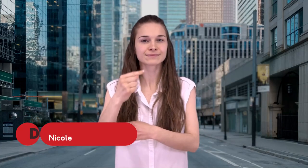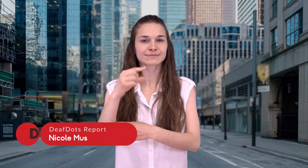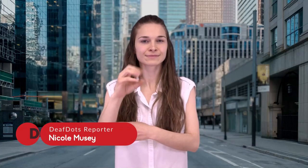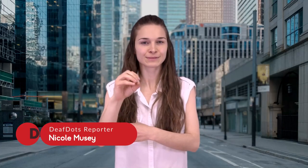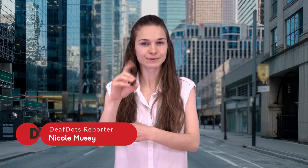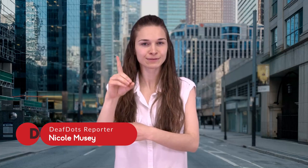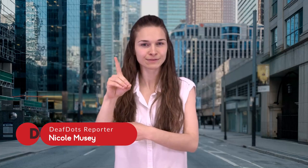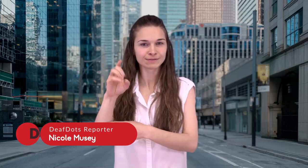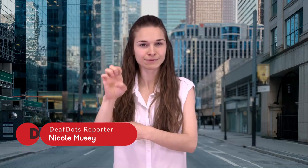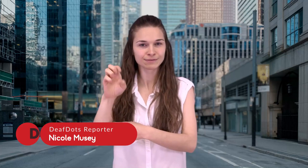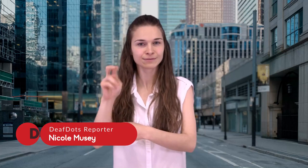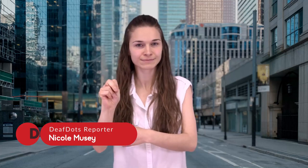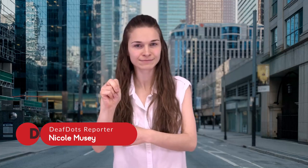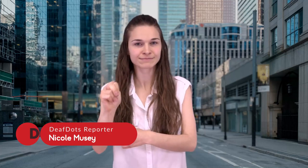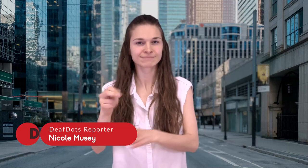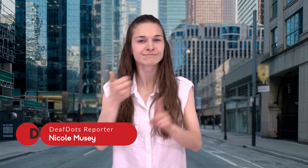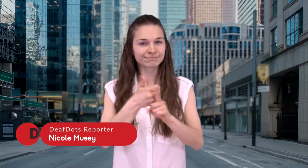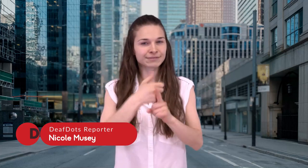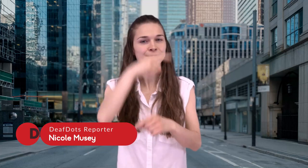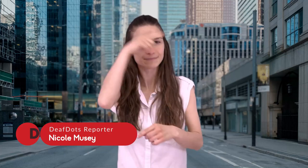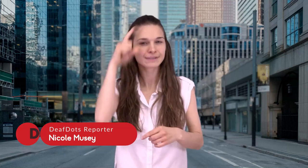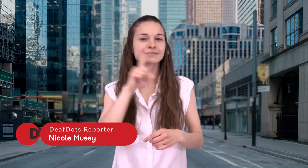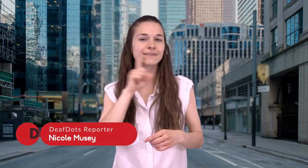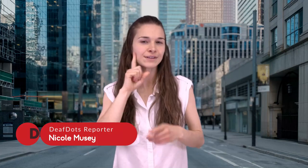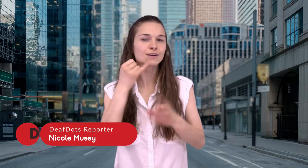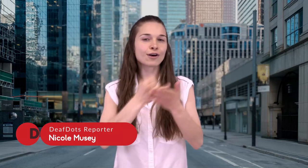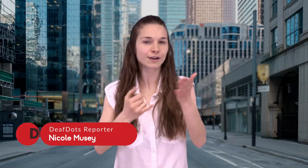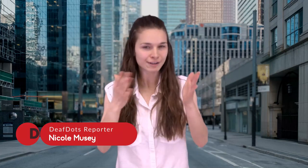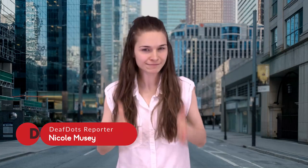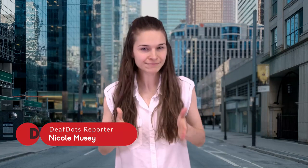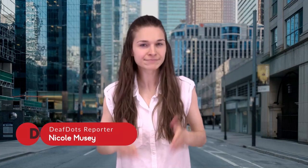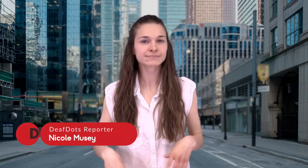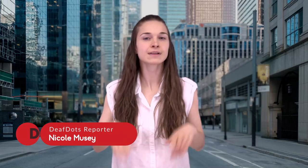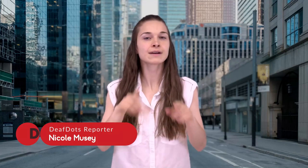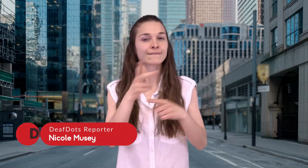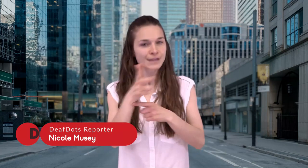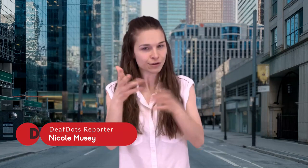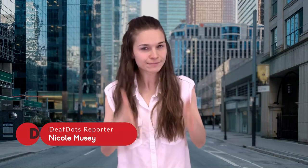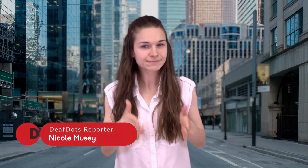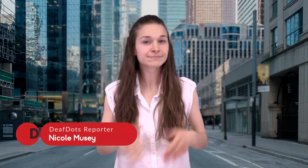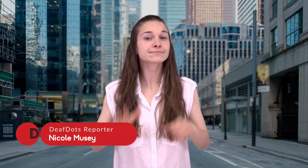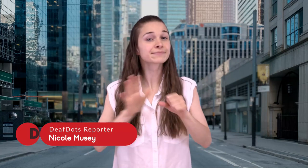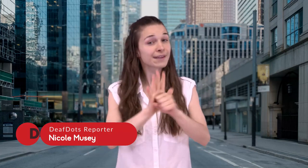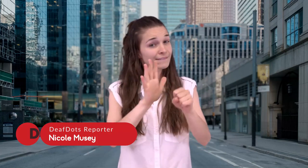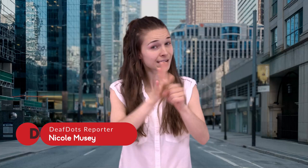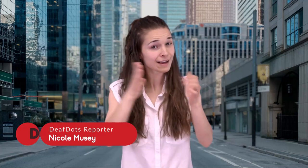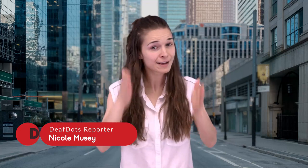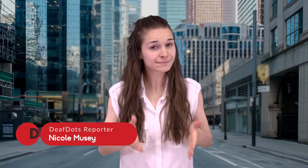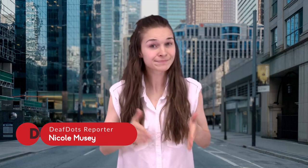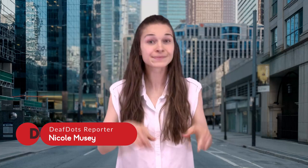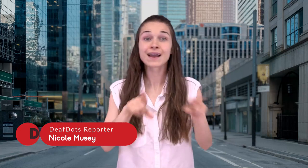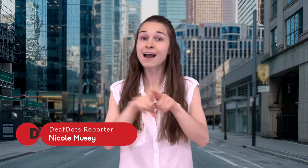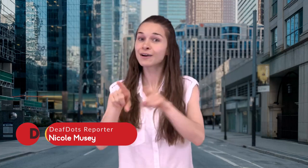Ebony Gooden who is a Black Deaf artist, filmmaker,